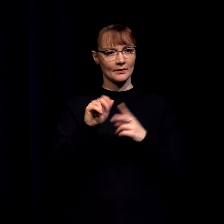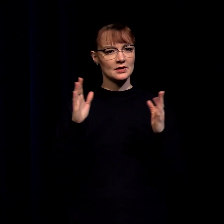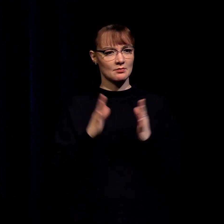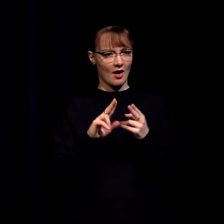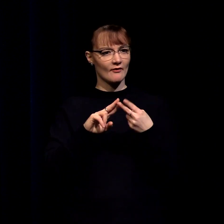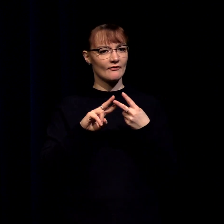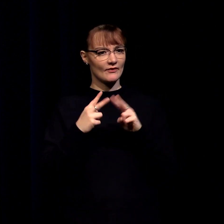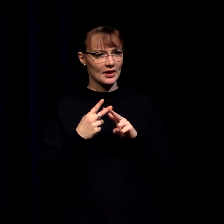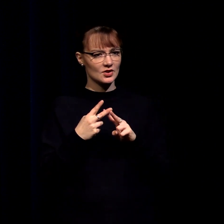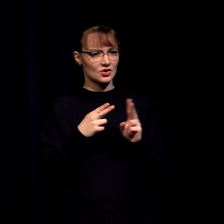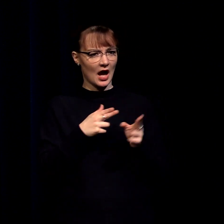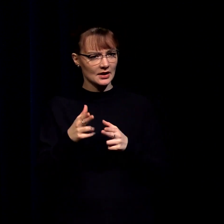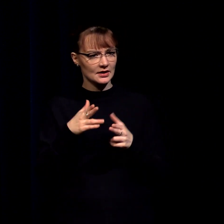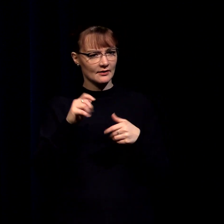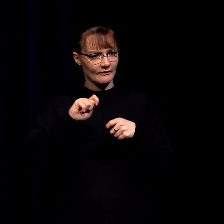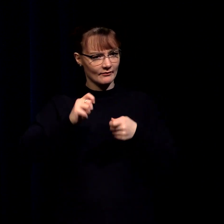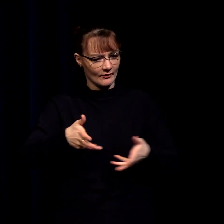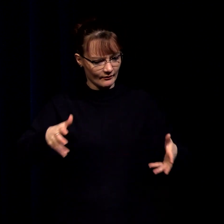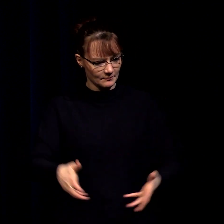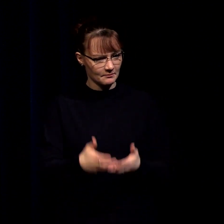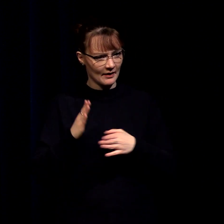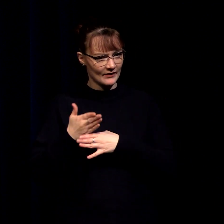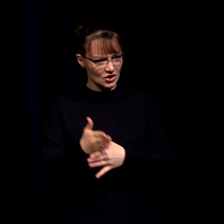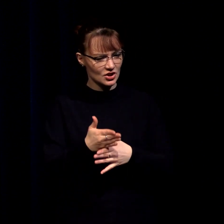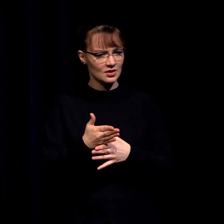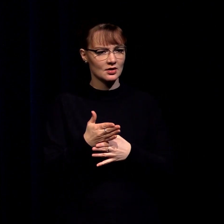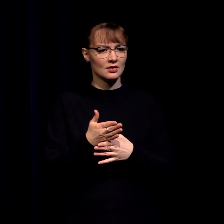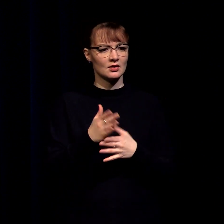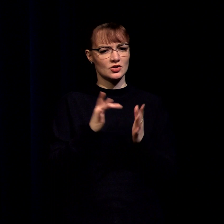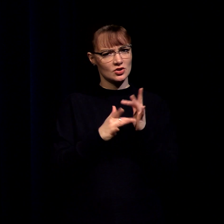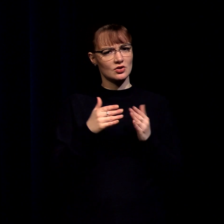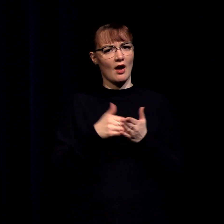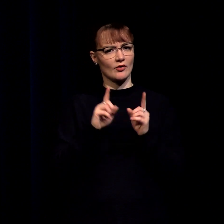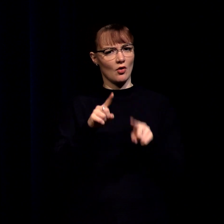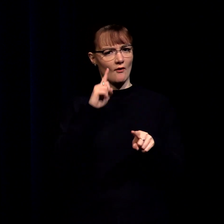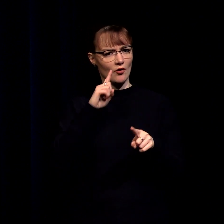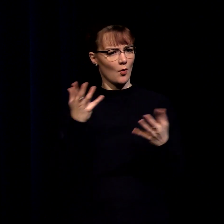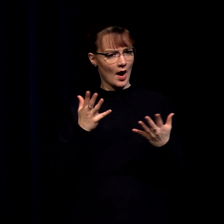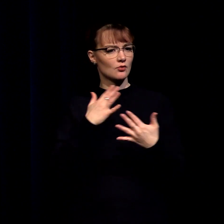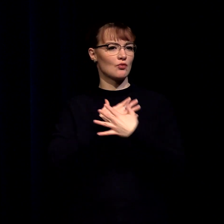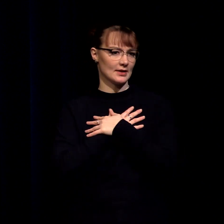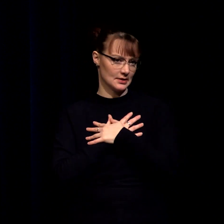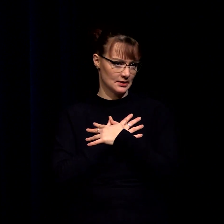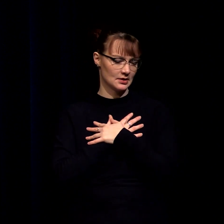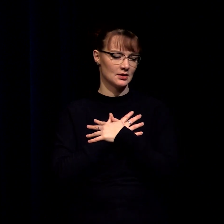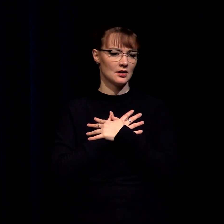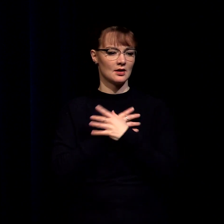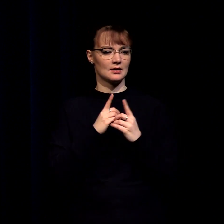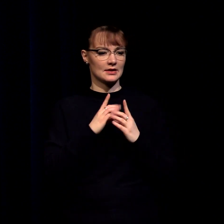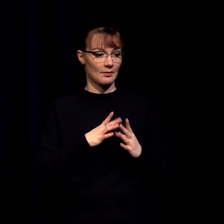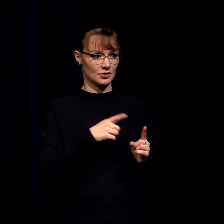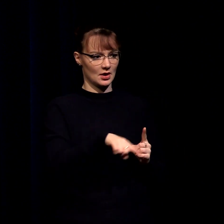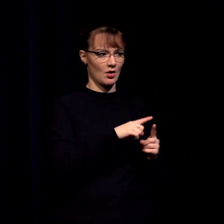and hunting village where Jesus would often go for His Sabbath rest. And the disciples at this point are tired, and so is